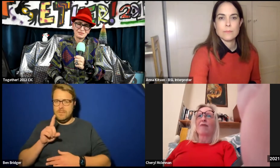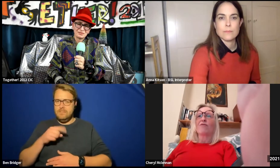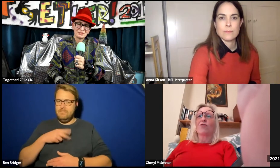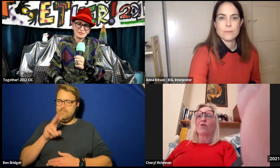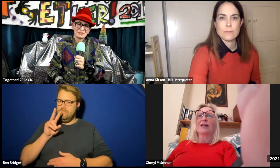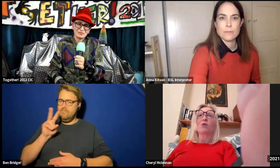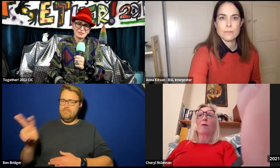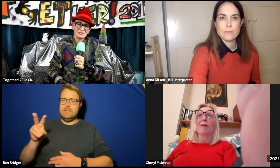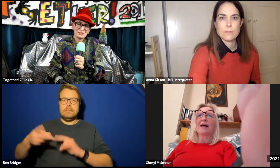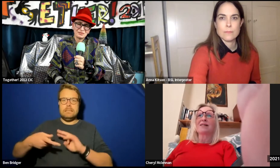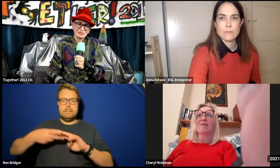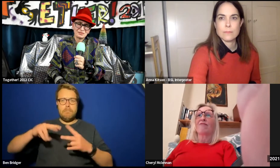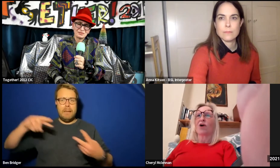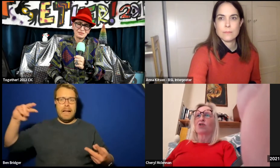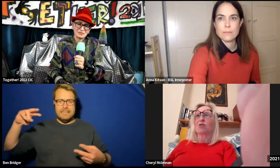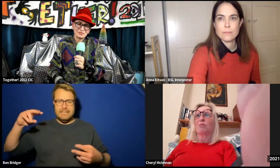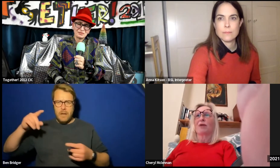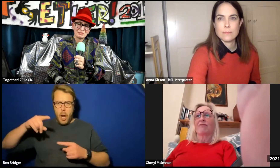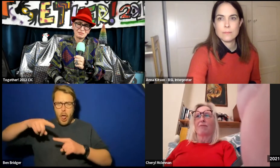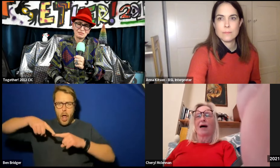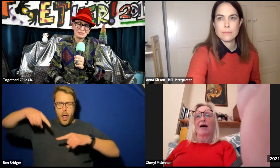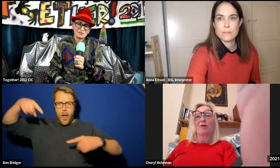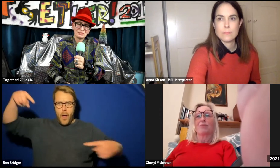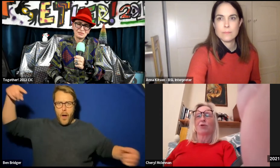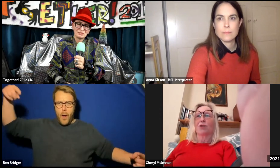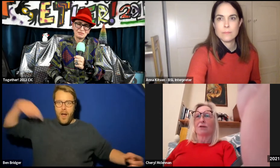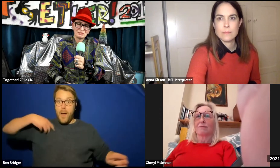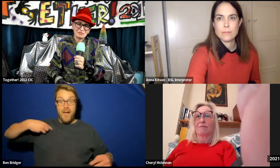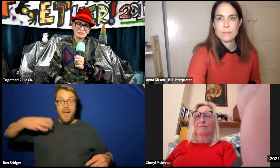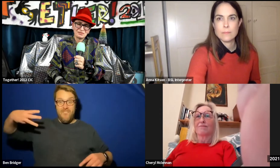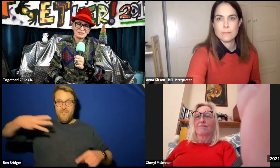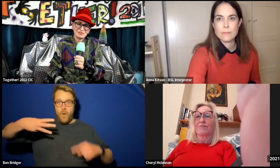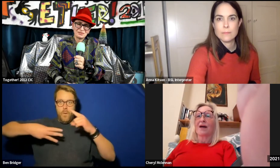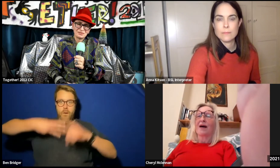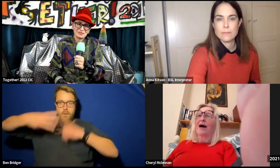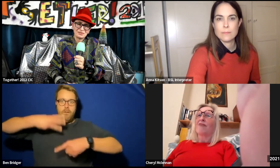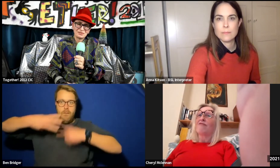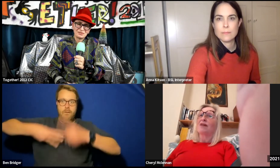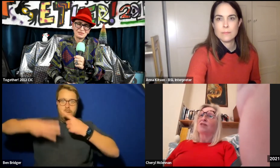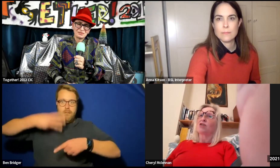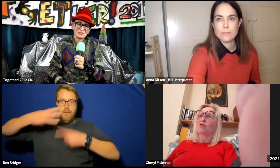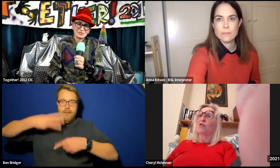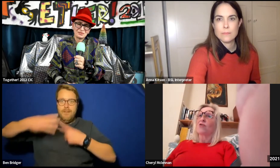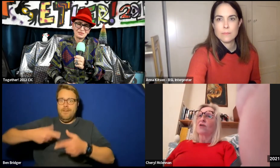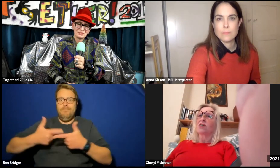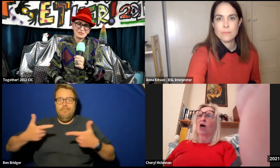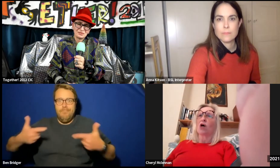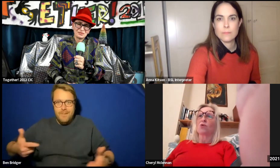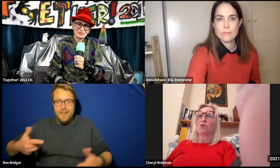Into a massive, far too big for my mouth bundle. I felt Northern as coal,